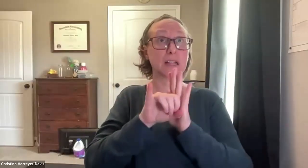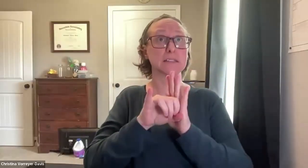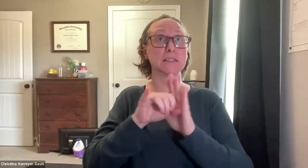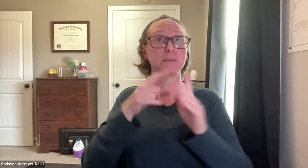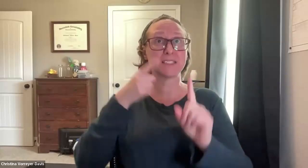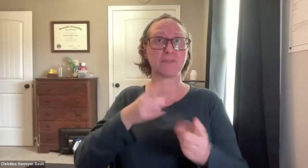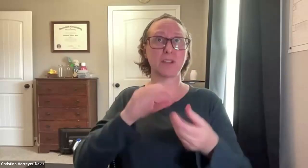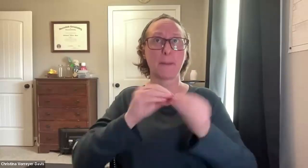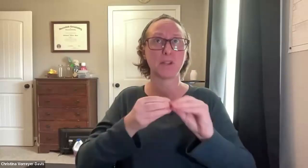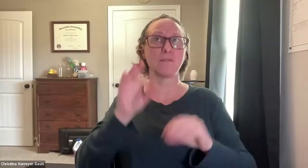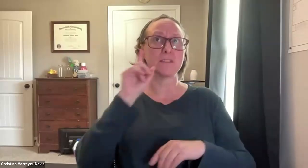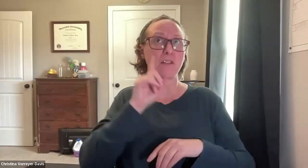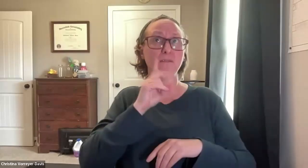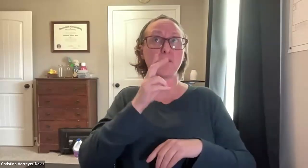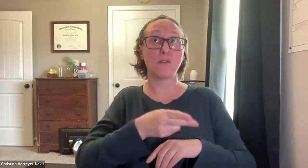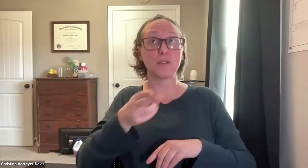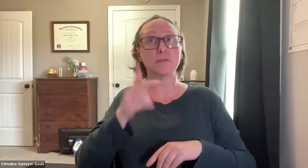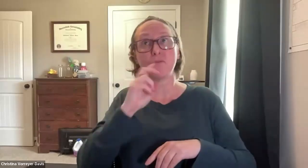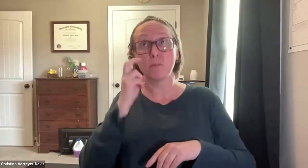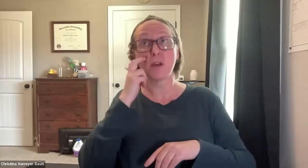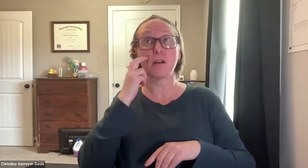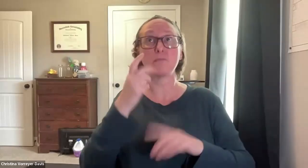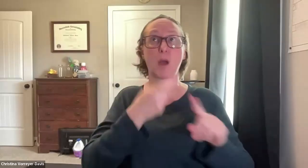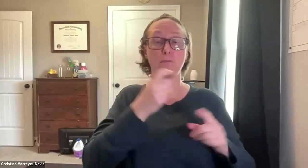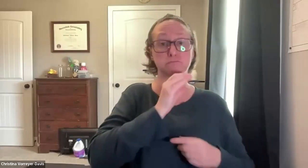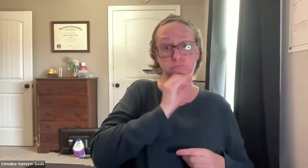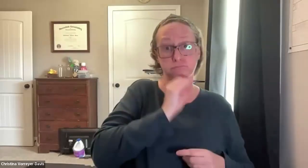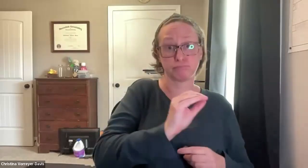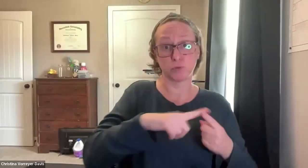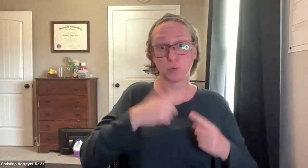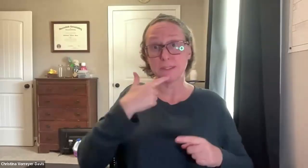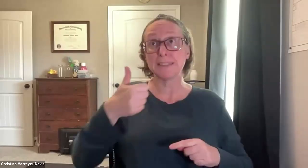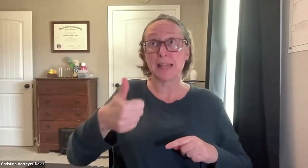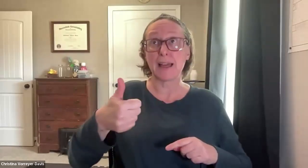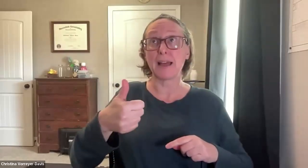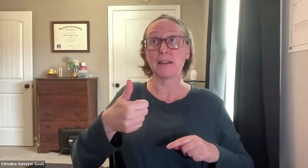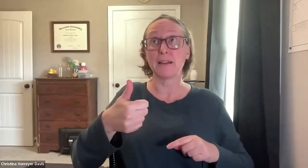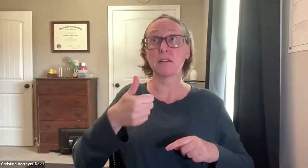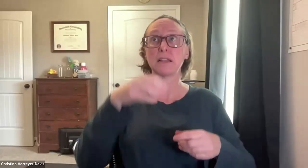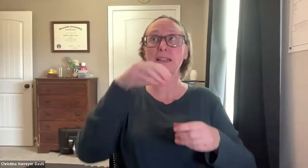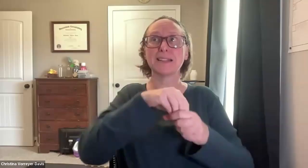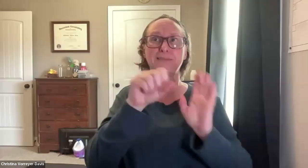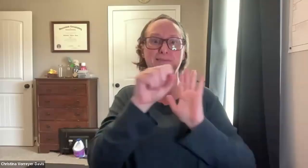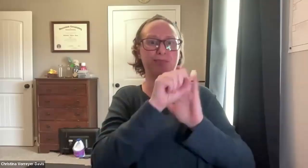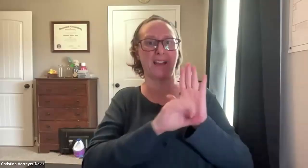One is to identify specific numbers of Deaf and hard of hearing children from 0 to 10,